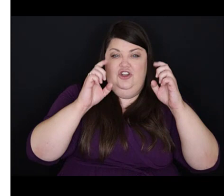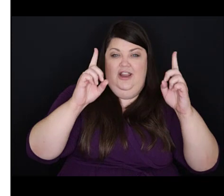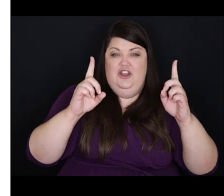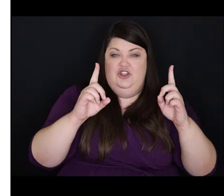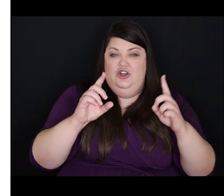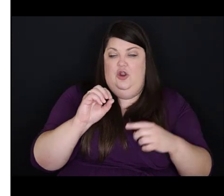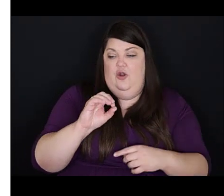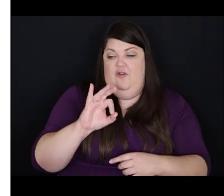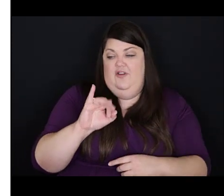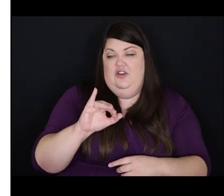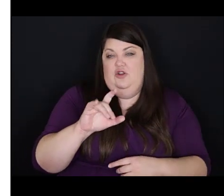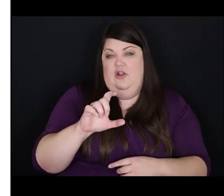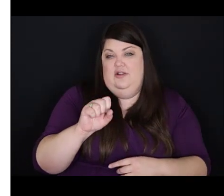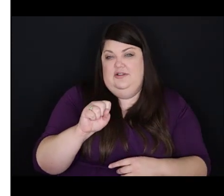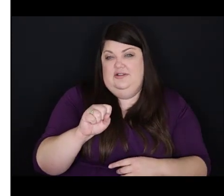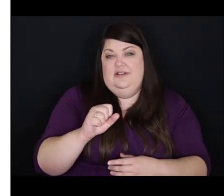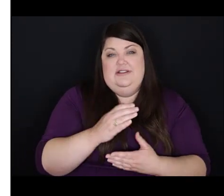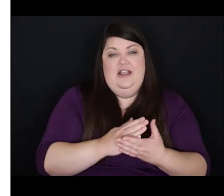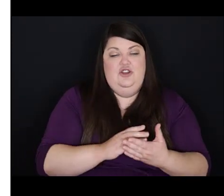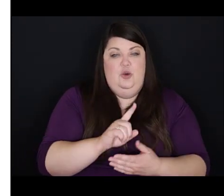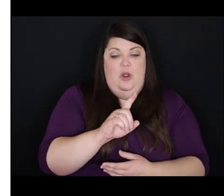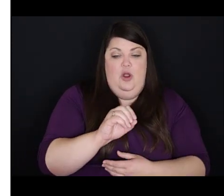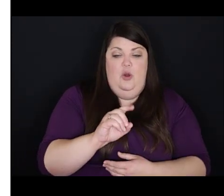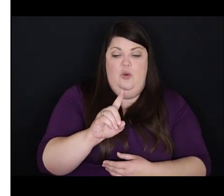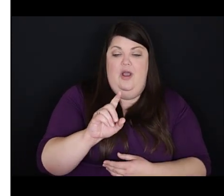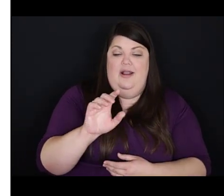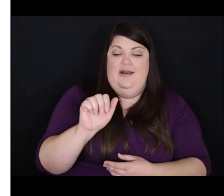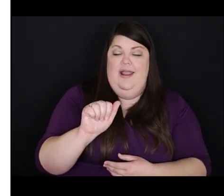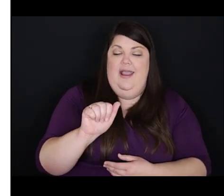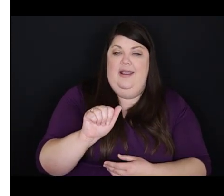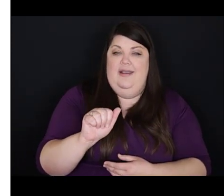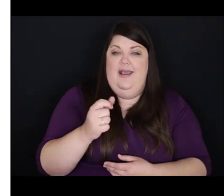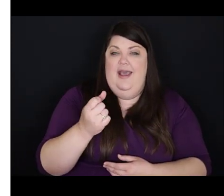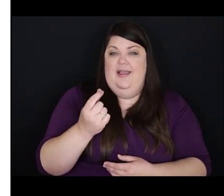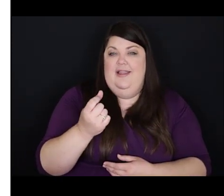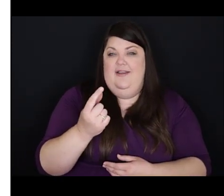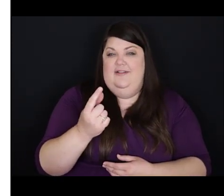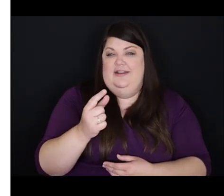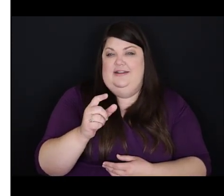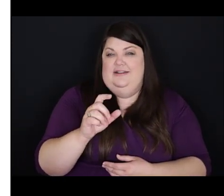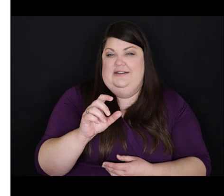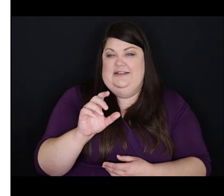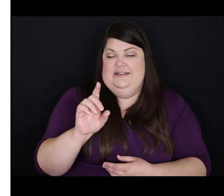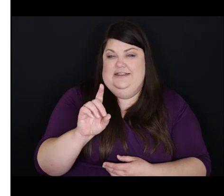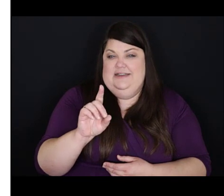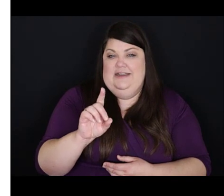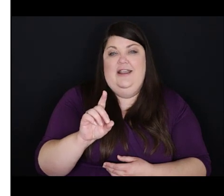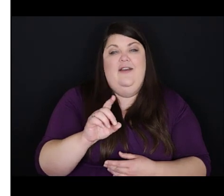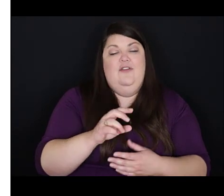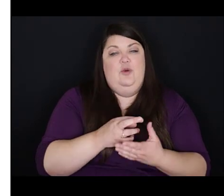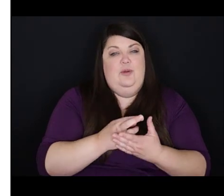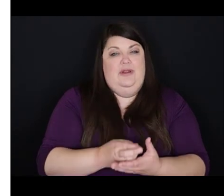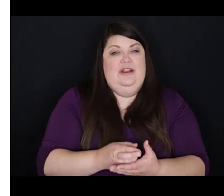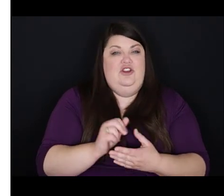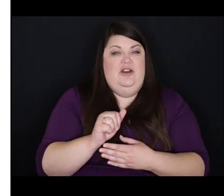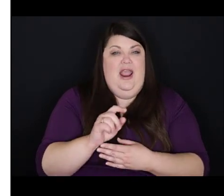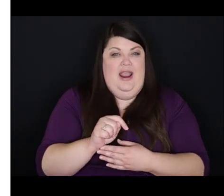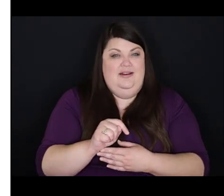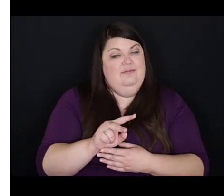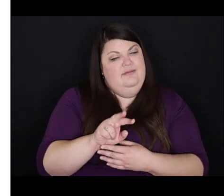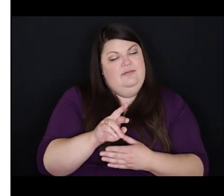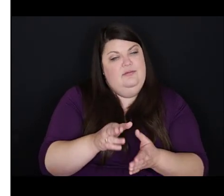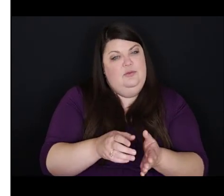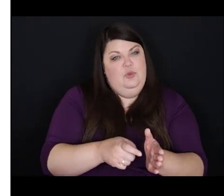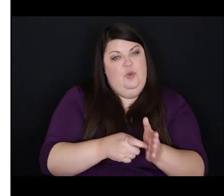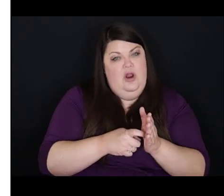Section 101(a)(11)(D) of the Rehabilitation Act requires VR agencies to describe plans,